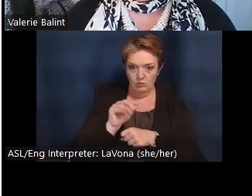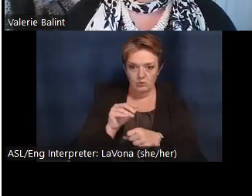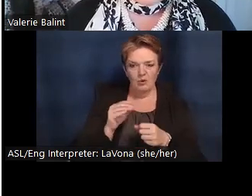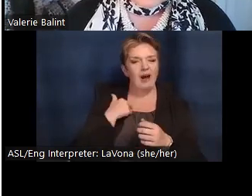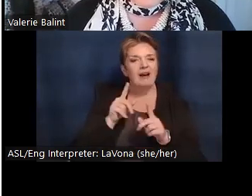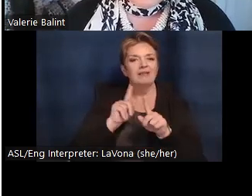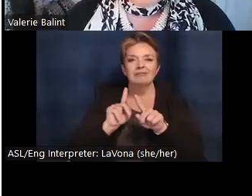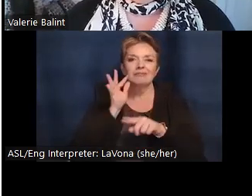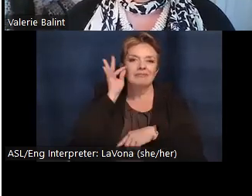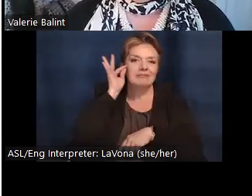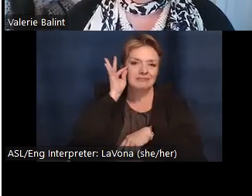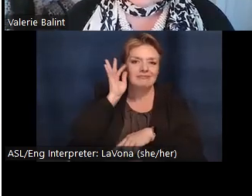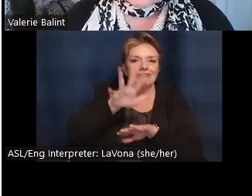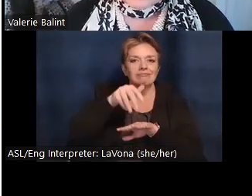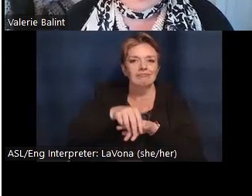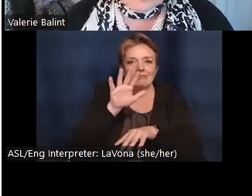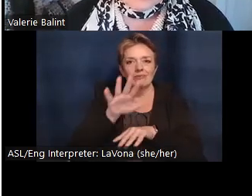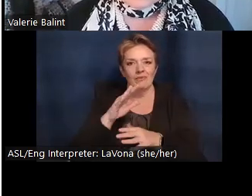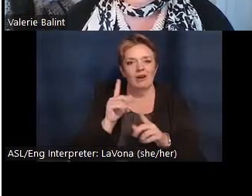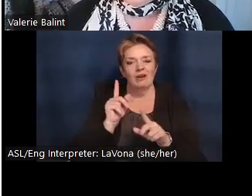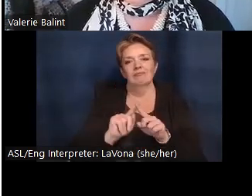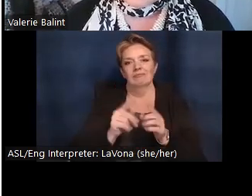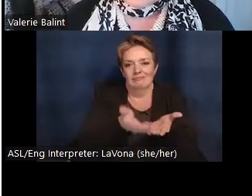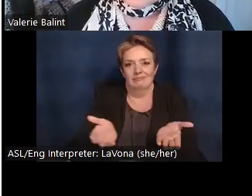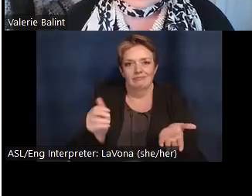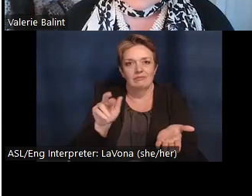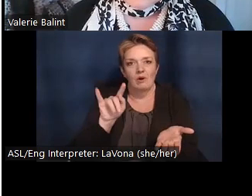And on the same campus, visit the newly opened Lunder Research Center,